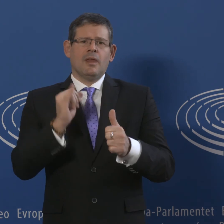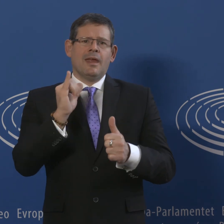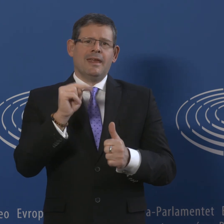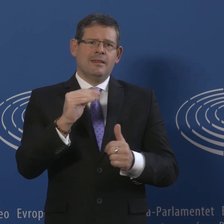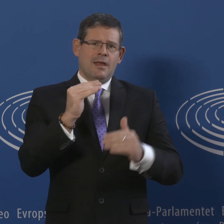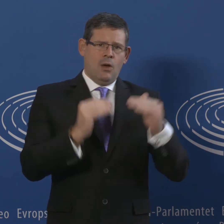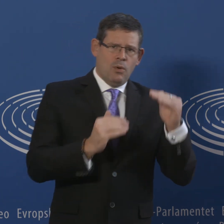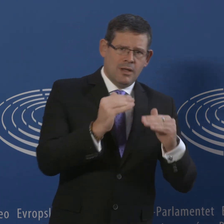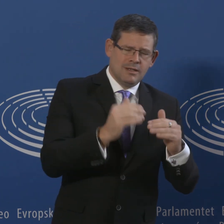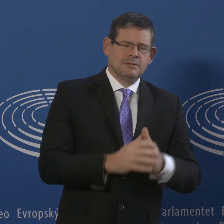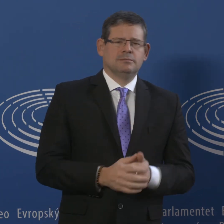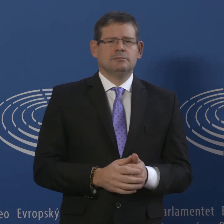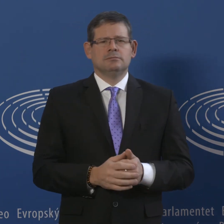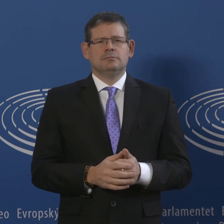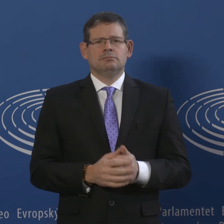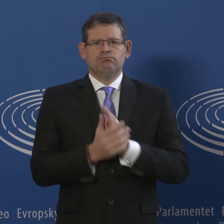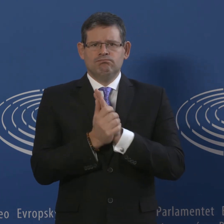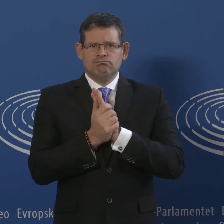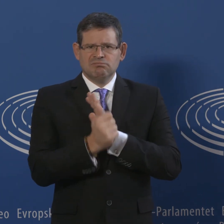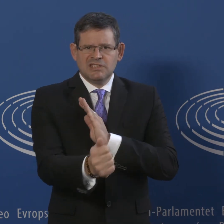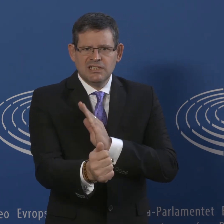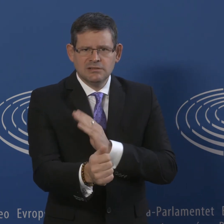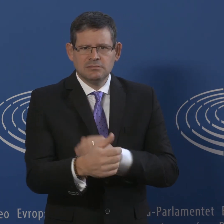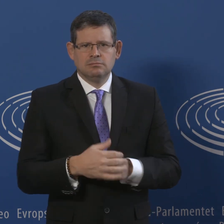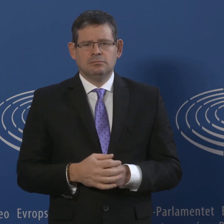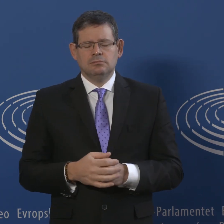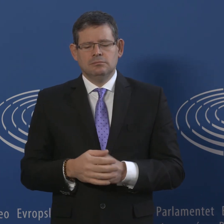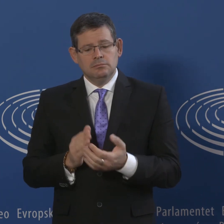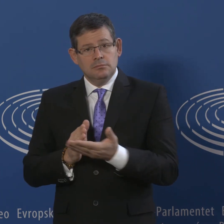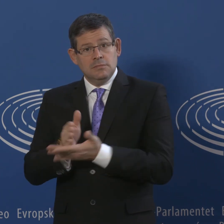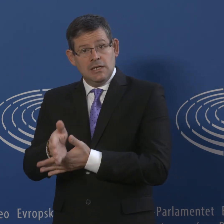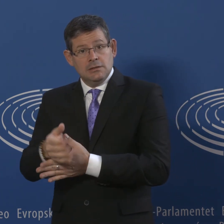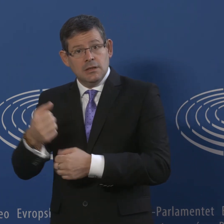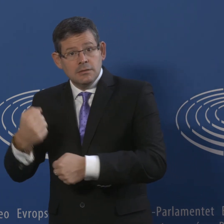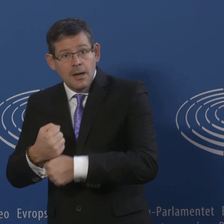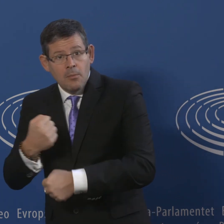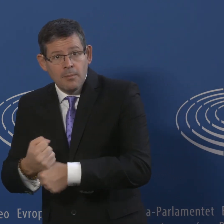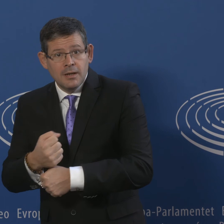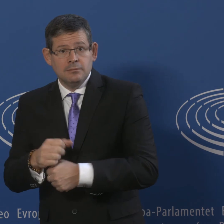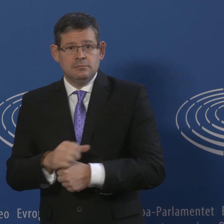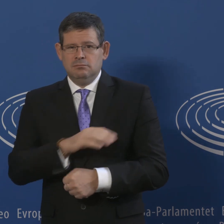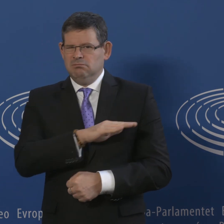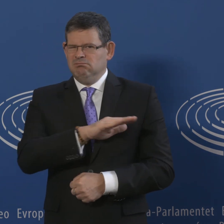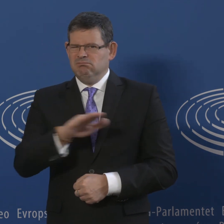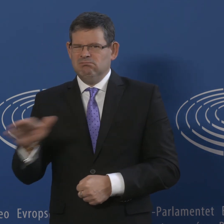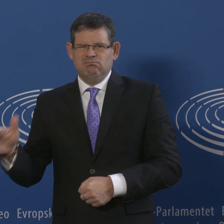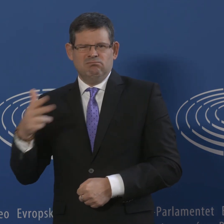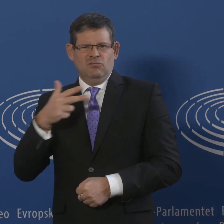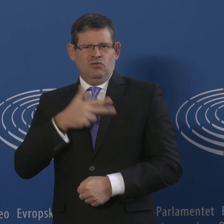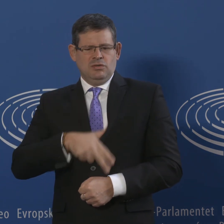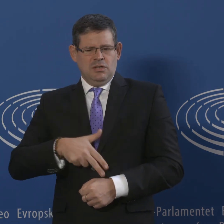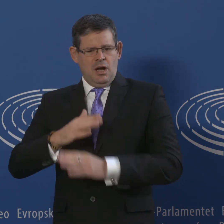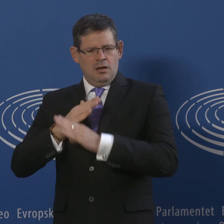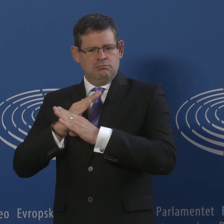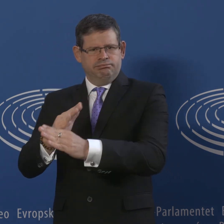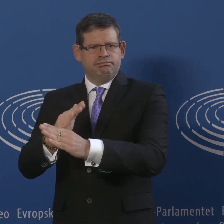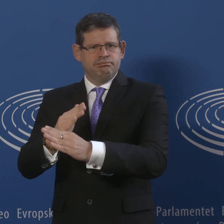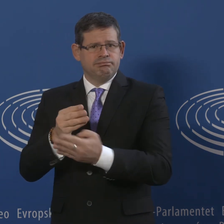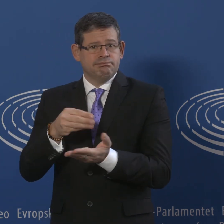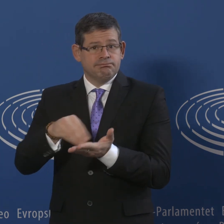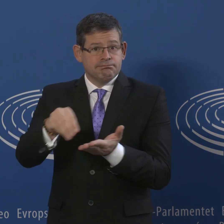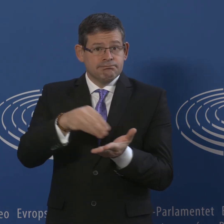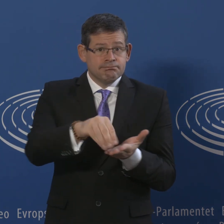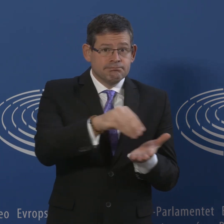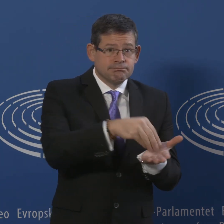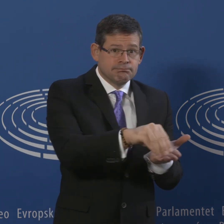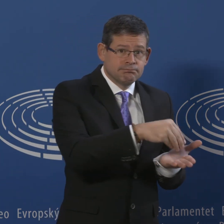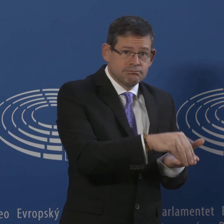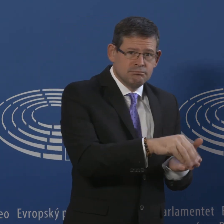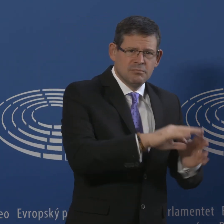inequalities, skills, access to employment for all and social protection expenditures